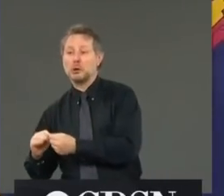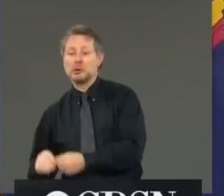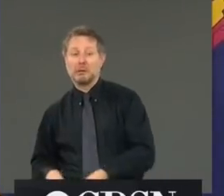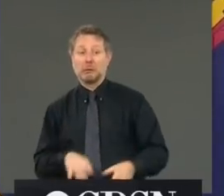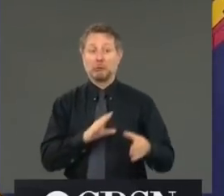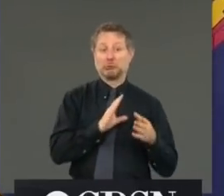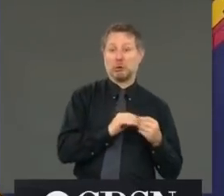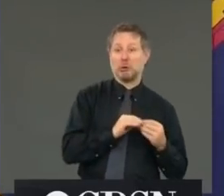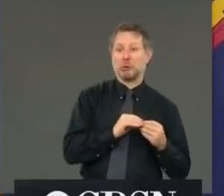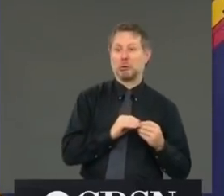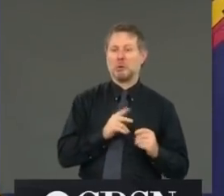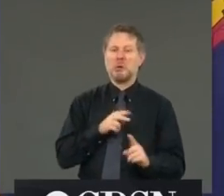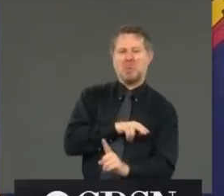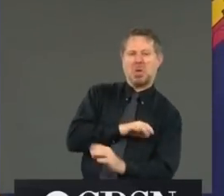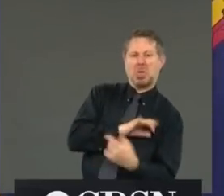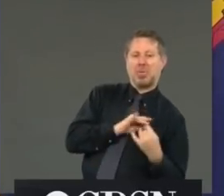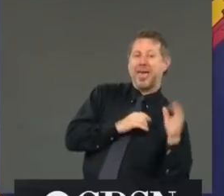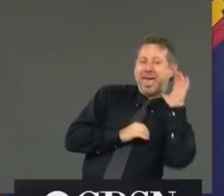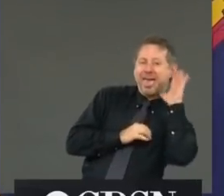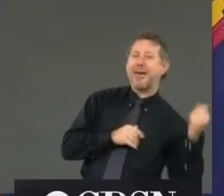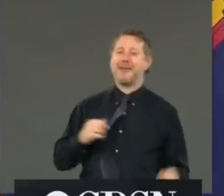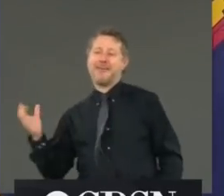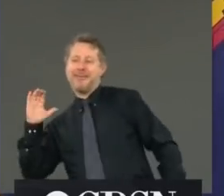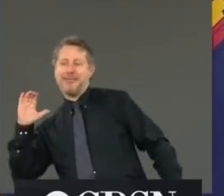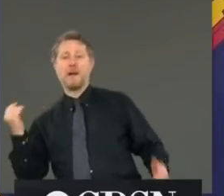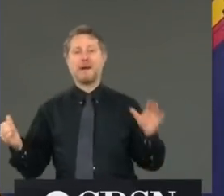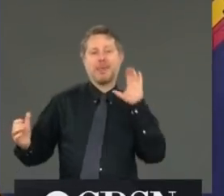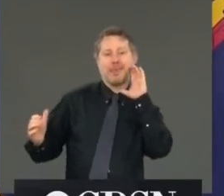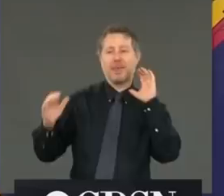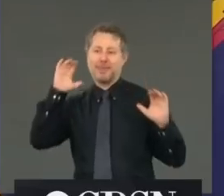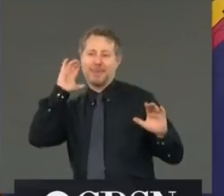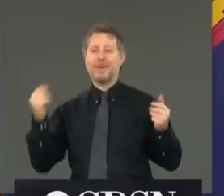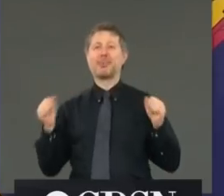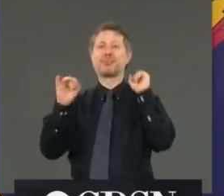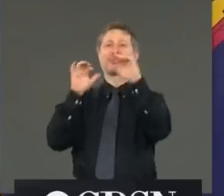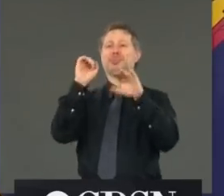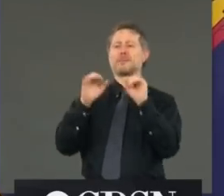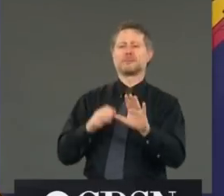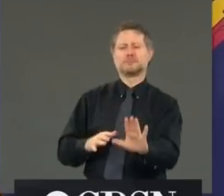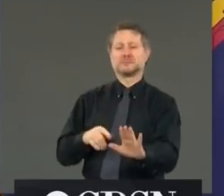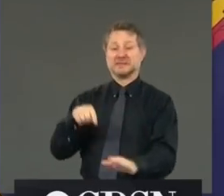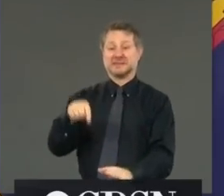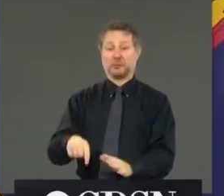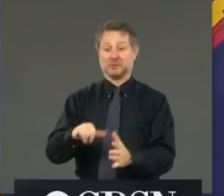THEY'RE THE SAME CRITERIA THAT WE'RE ALL FOLLOWING.